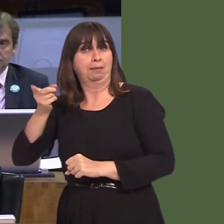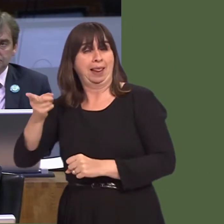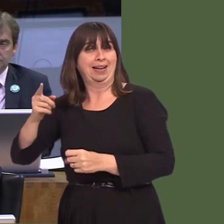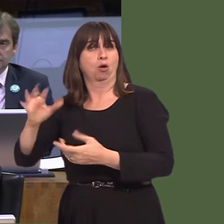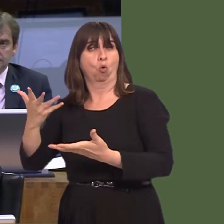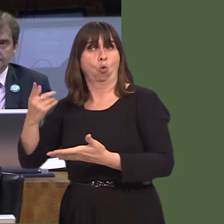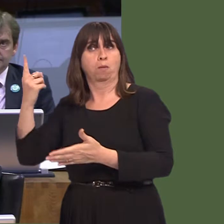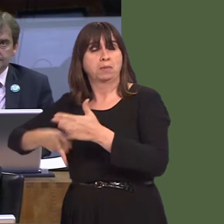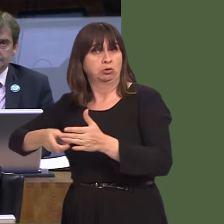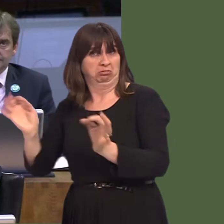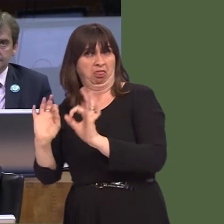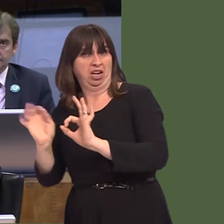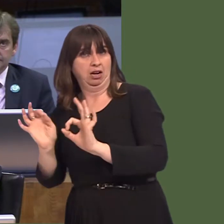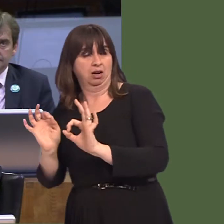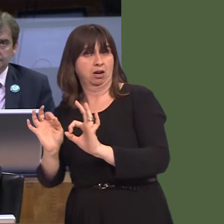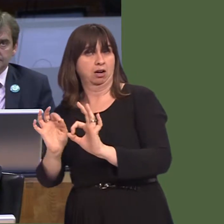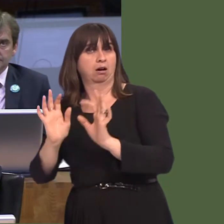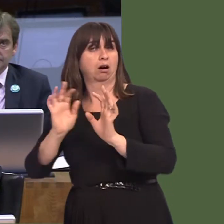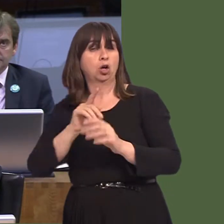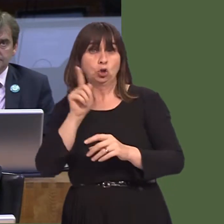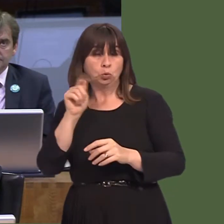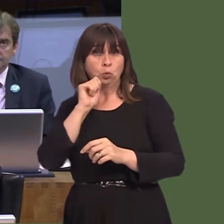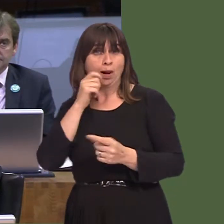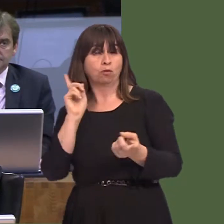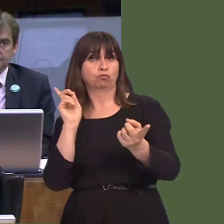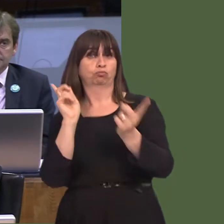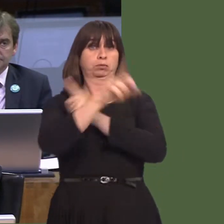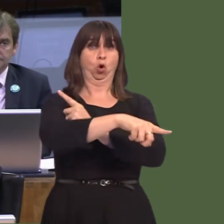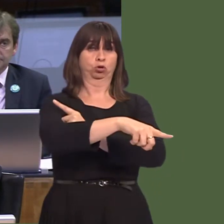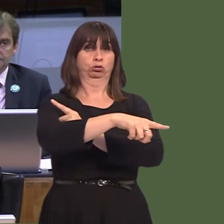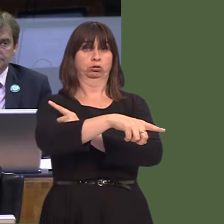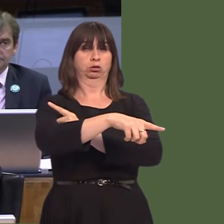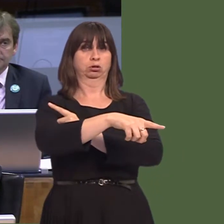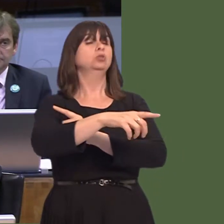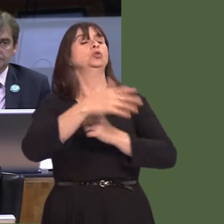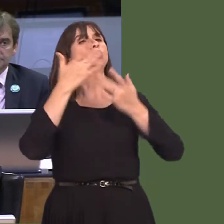Will you, therefore, commit to a Government response that indicates that sanctions have